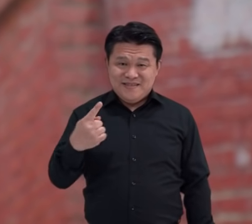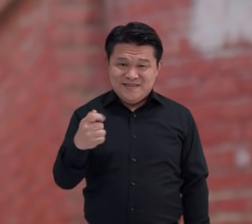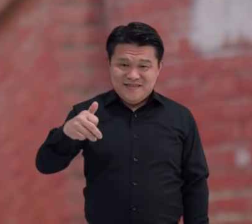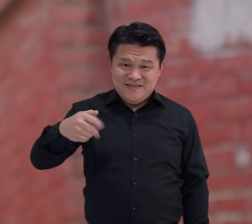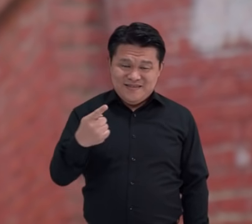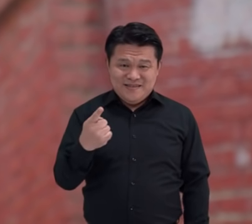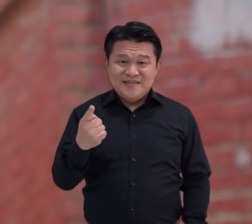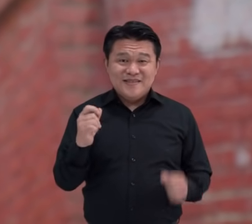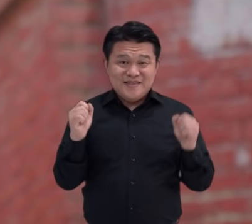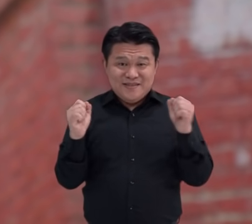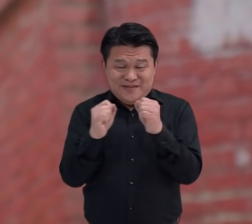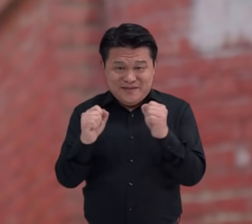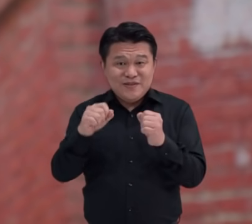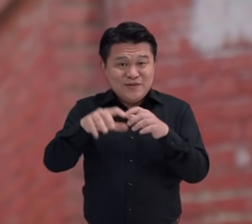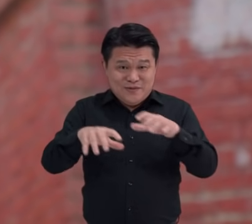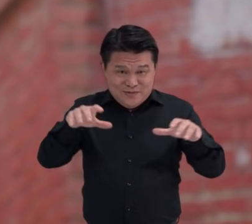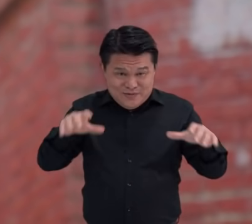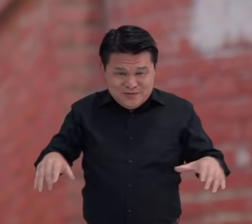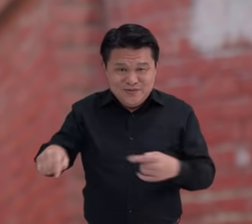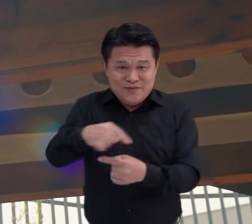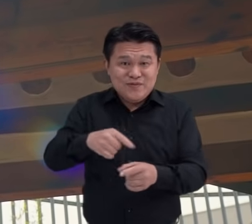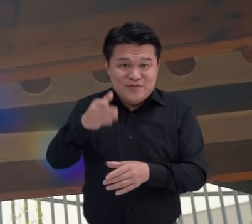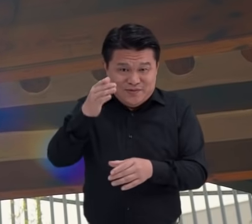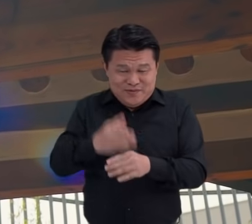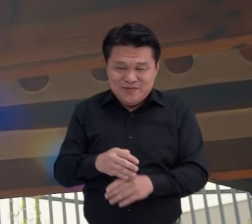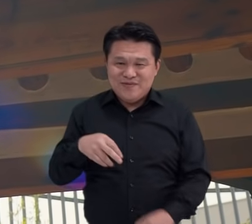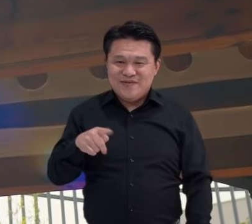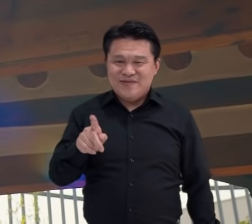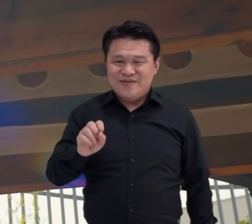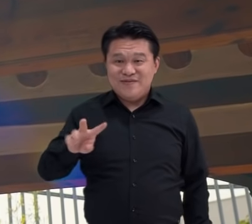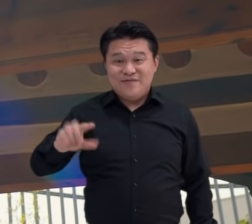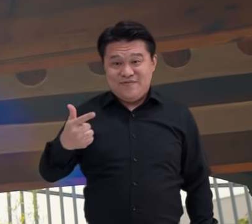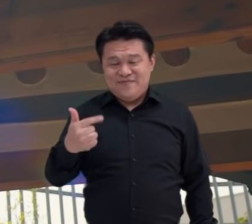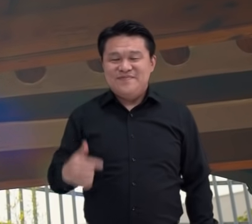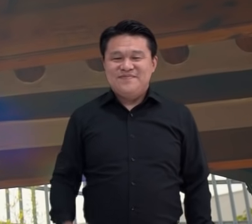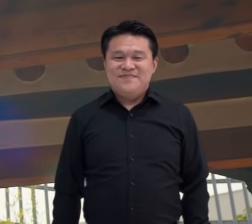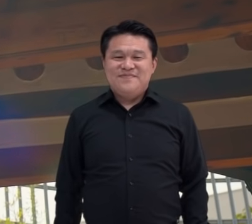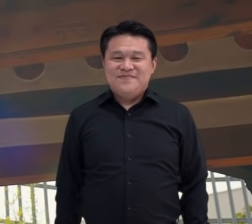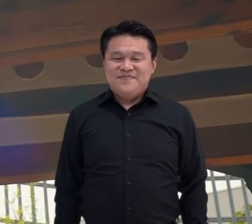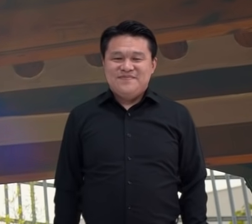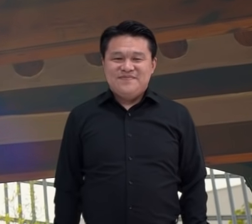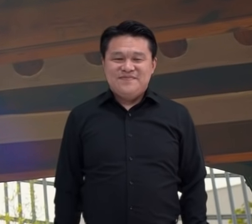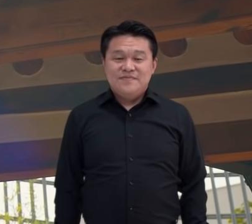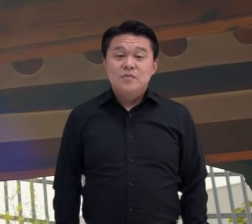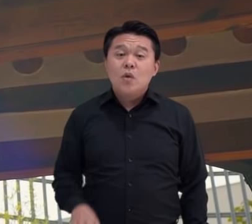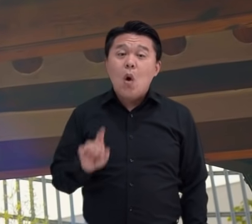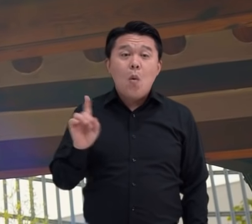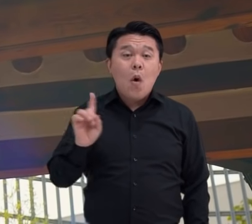called Hanoque Bukchon. Q. How did you decide to run a hanok stay business?